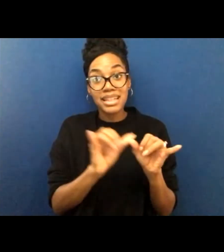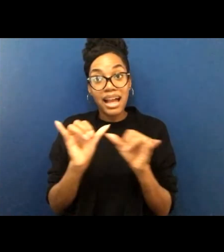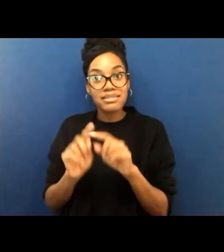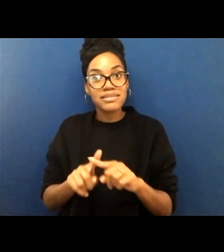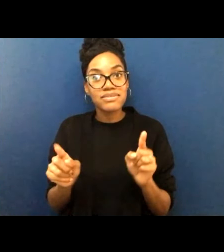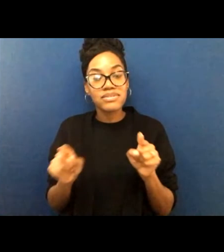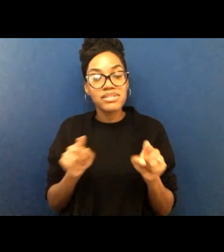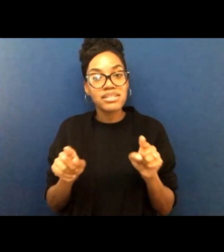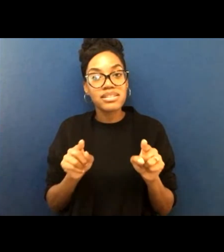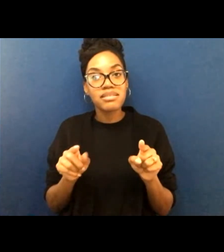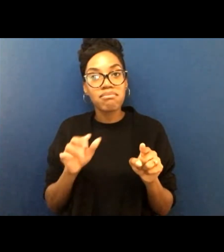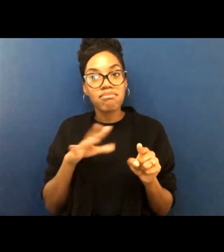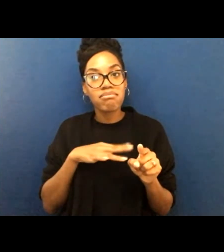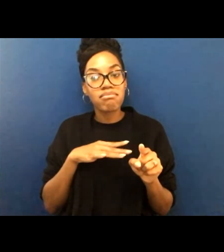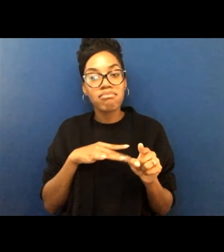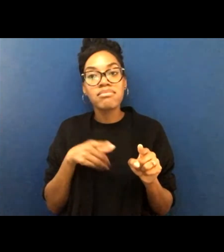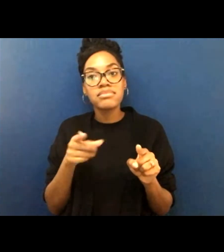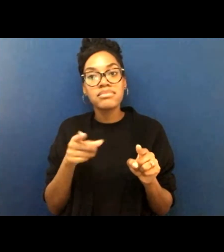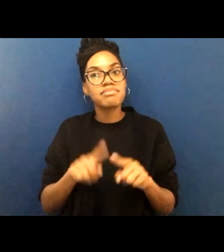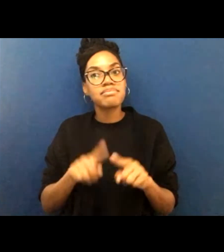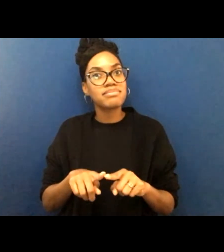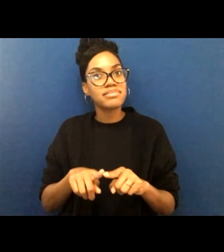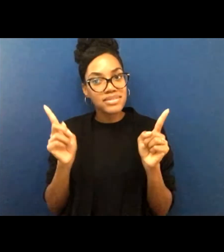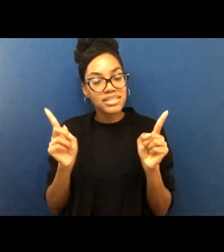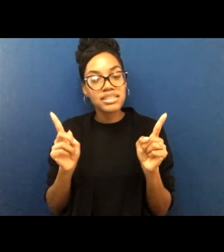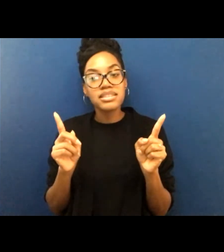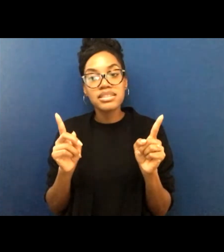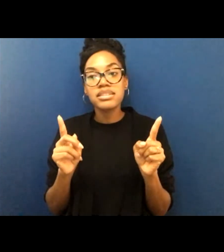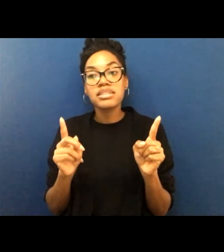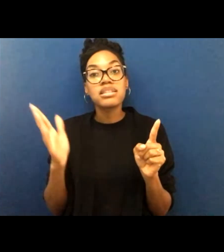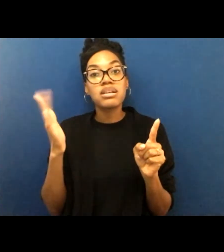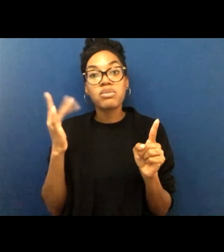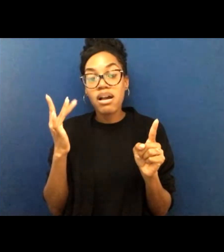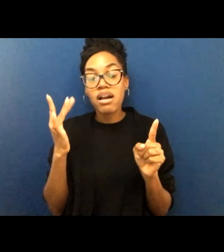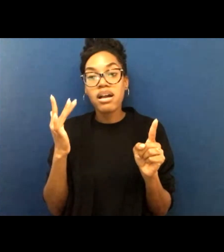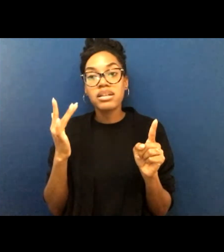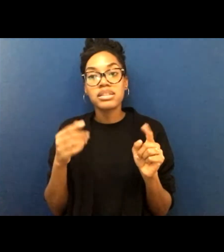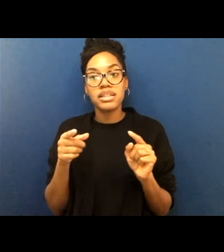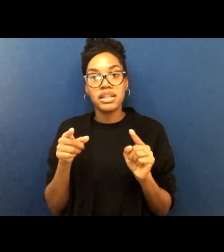So that's a pretty big difference right there. And this is because these two crab are from different